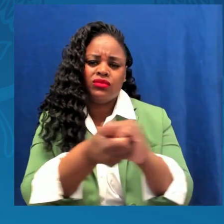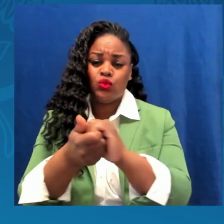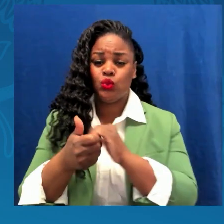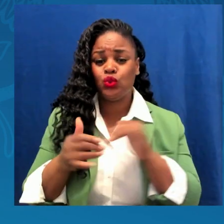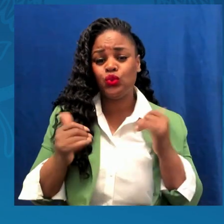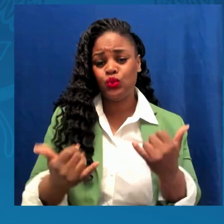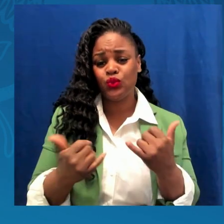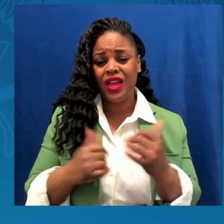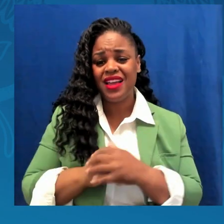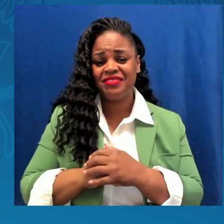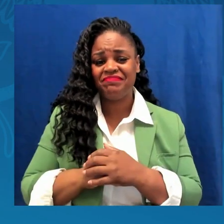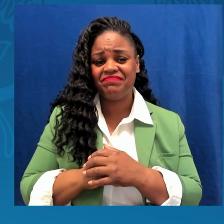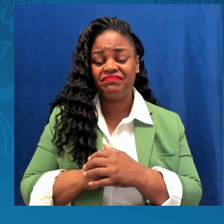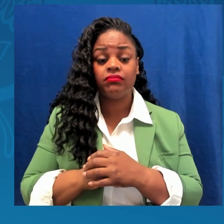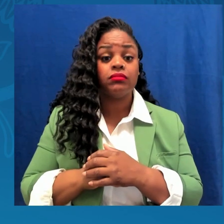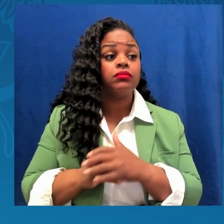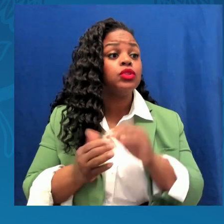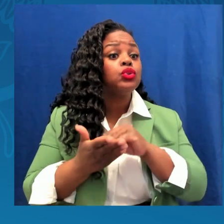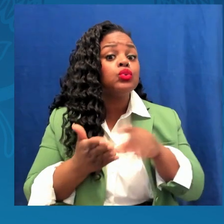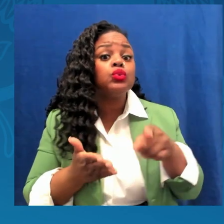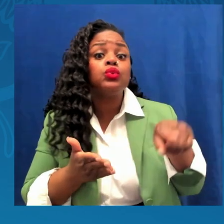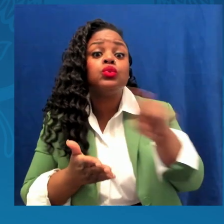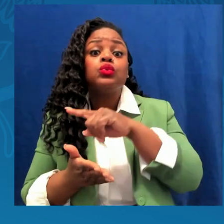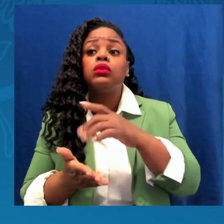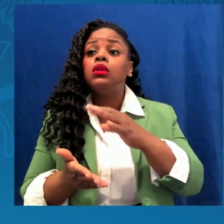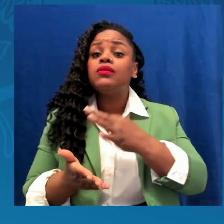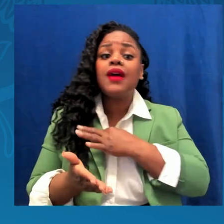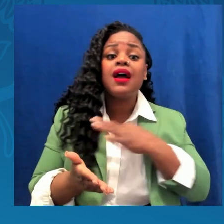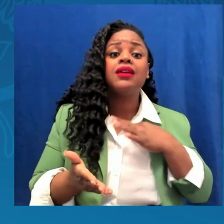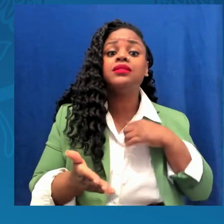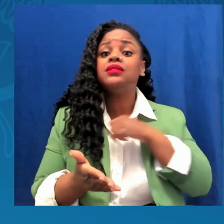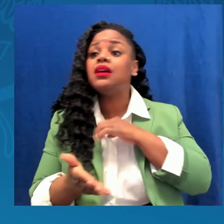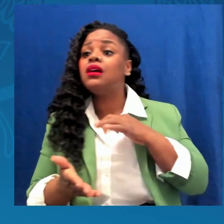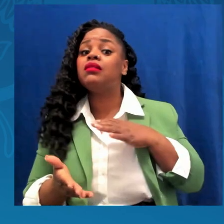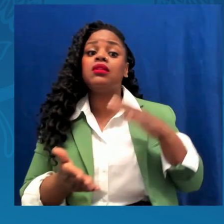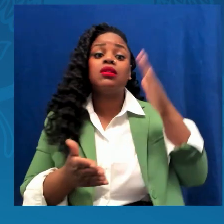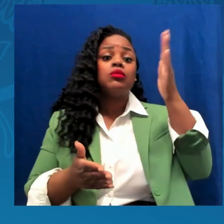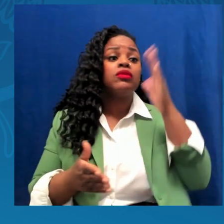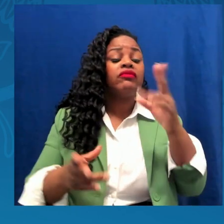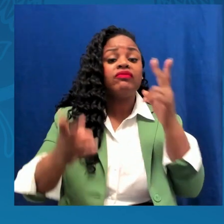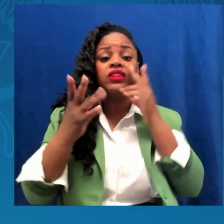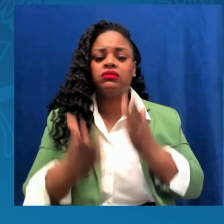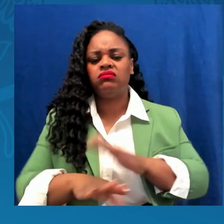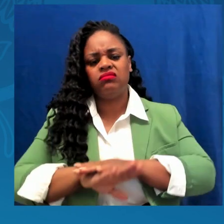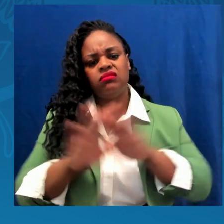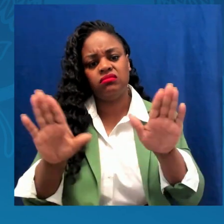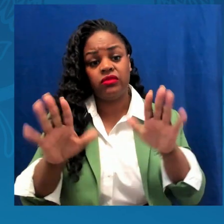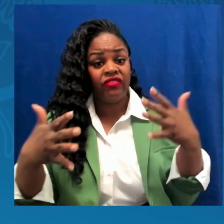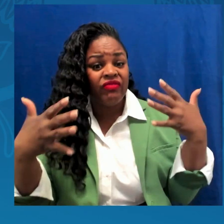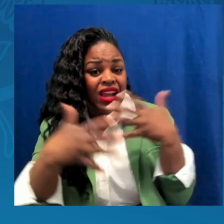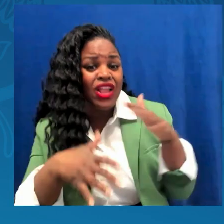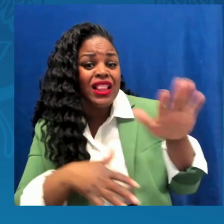faculty member, professor or visitor ever fears for their safety at an HBCU